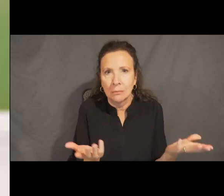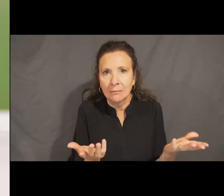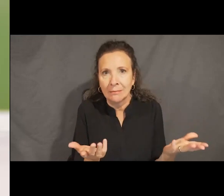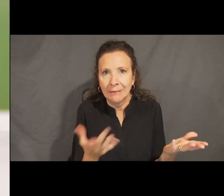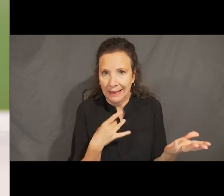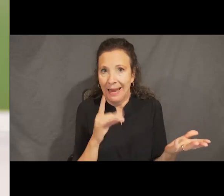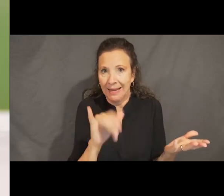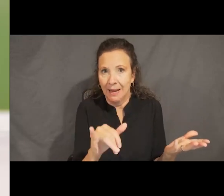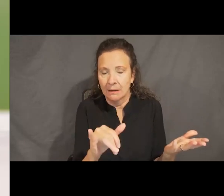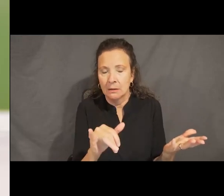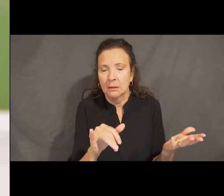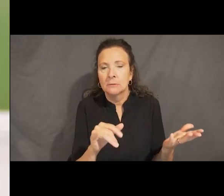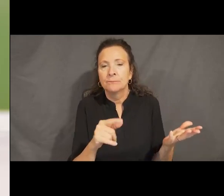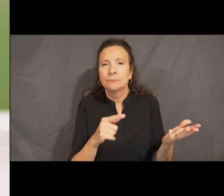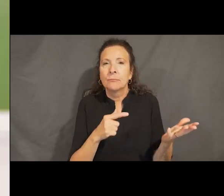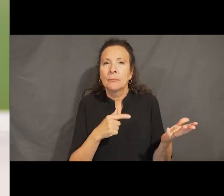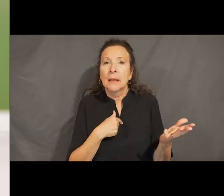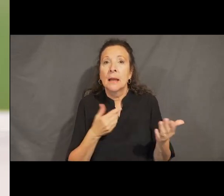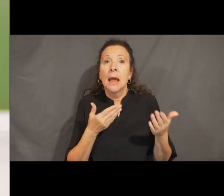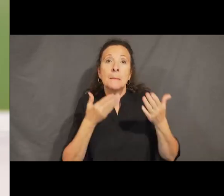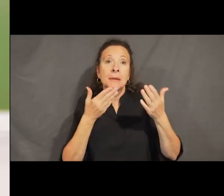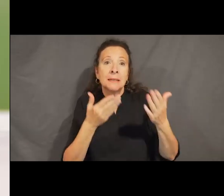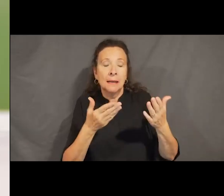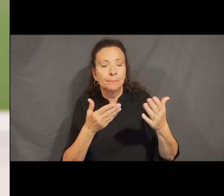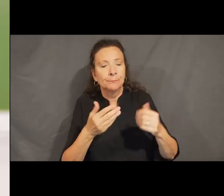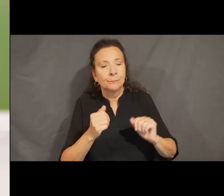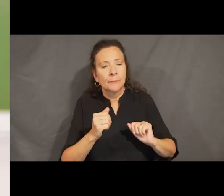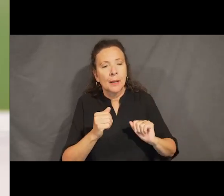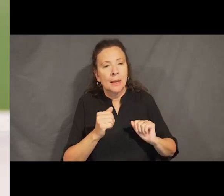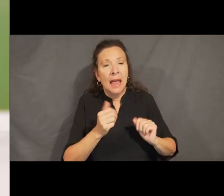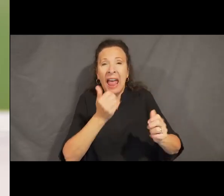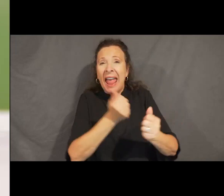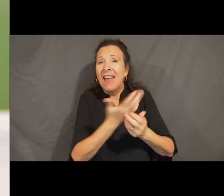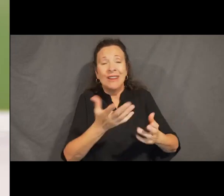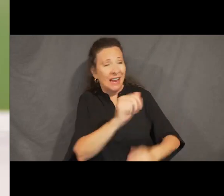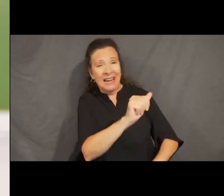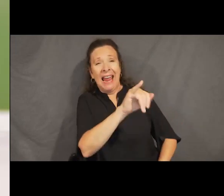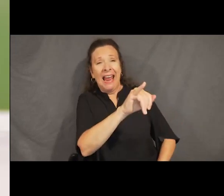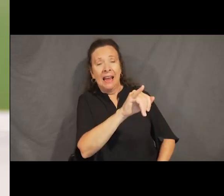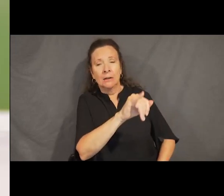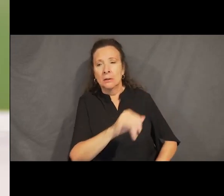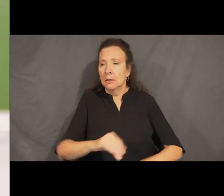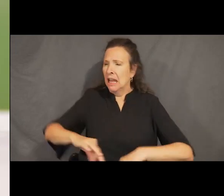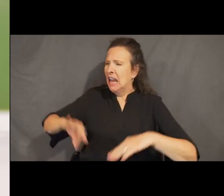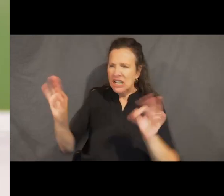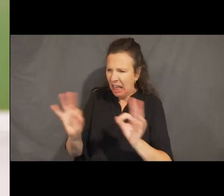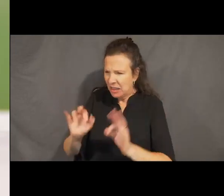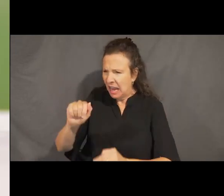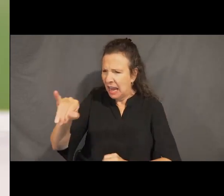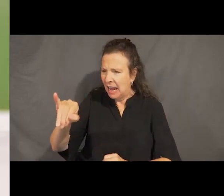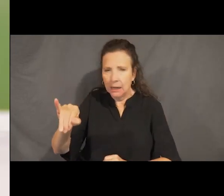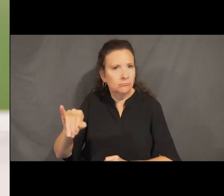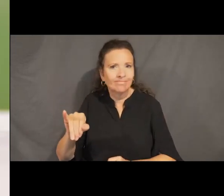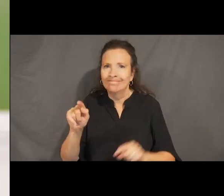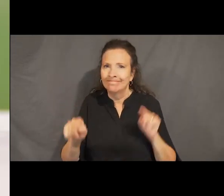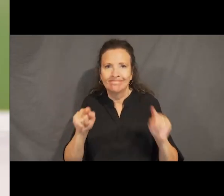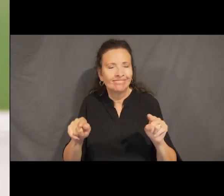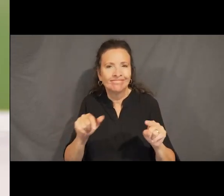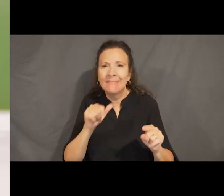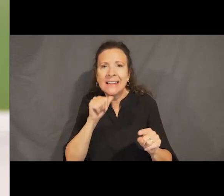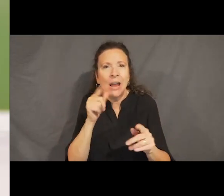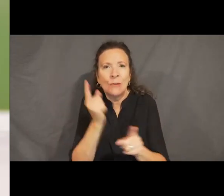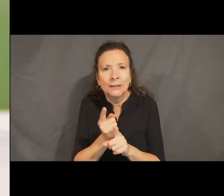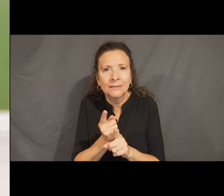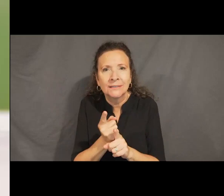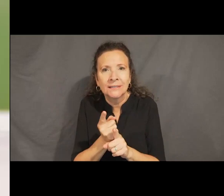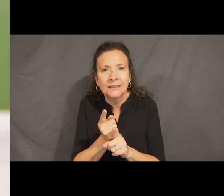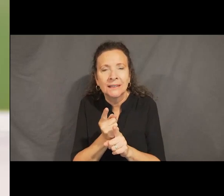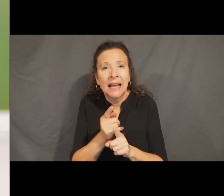AI or nothing with AI, that neither of those are correct. Just like Goldilocks and the three Bears,